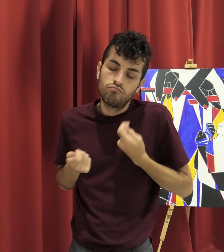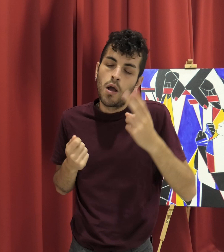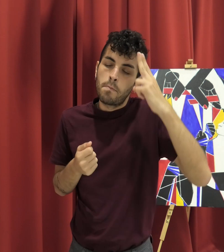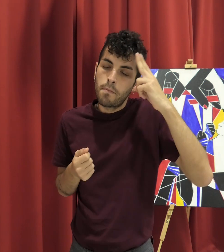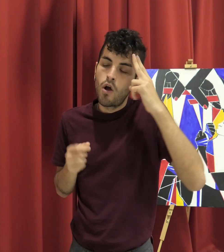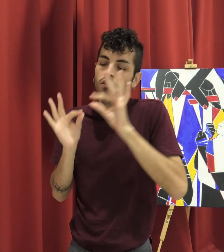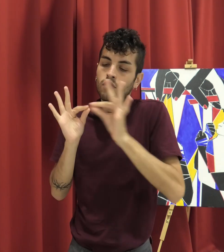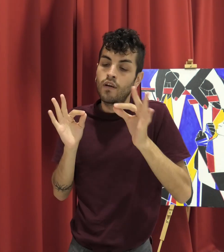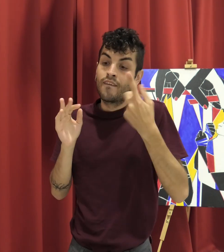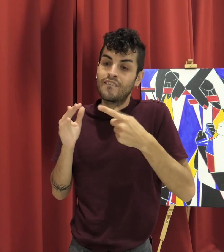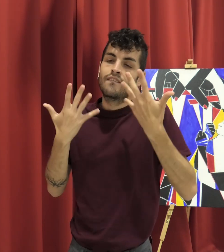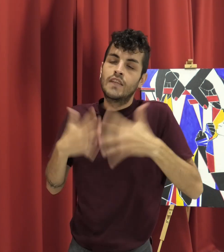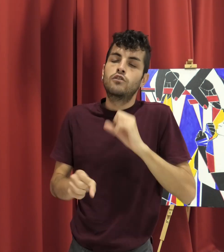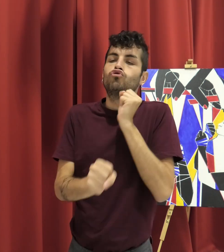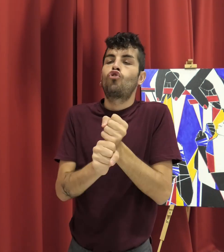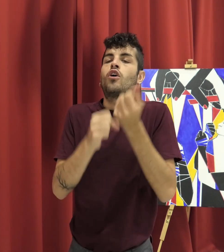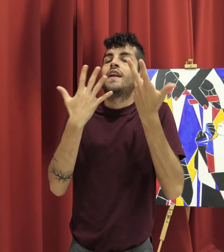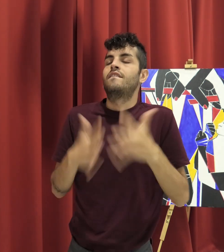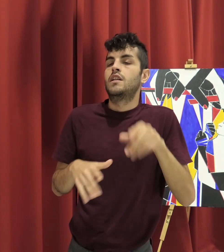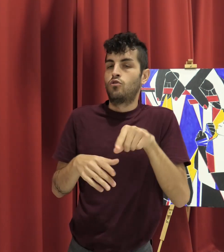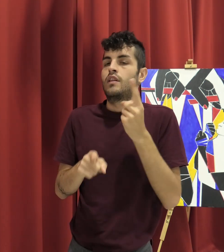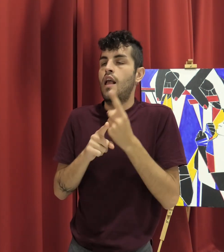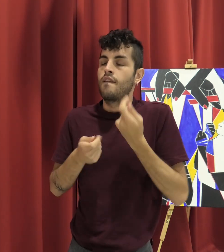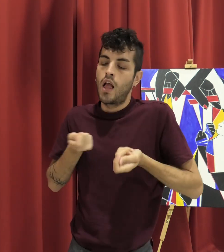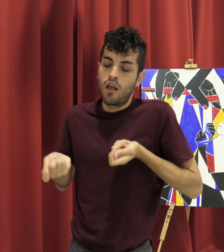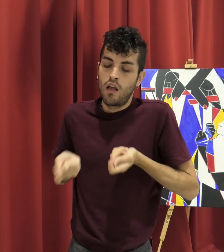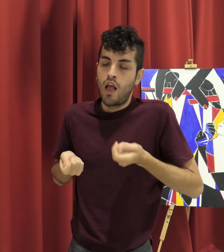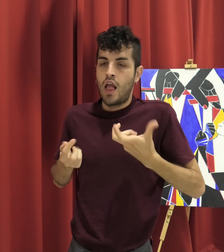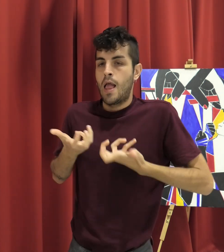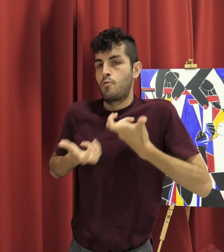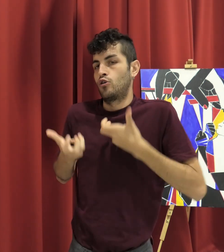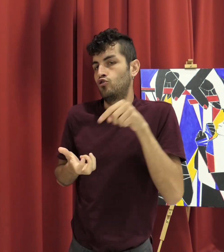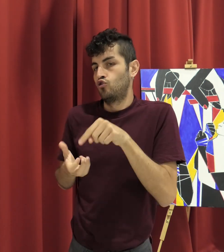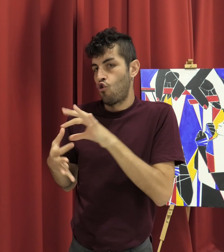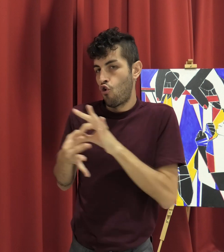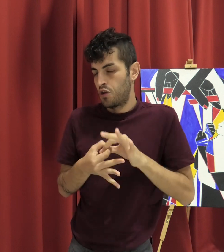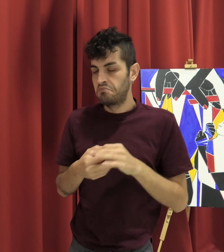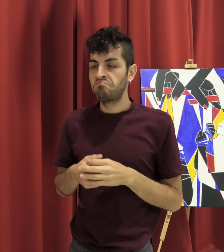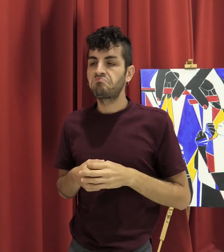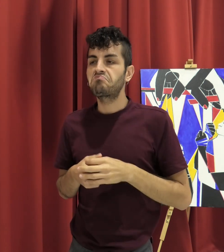After memorising the performance, I then have to train myself to manage my emotions.